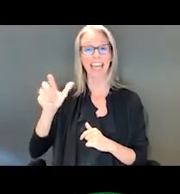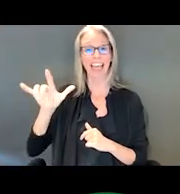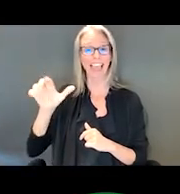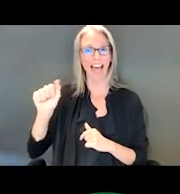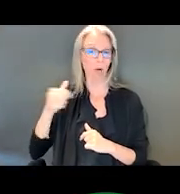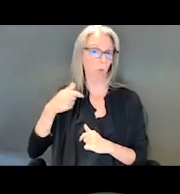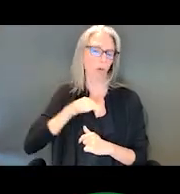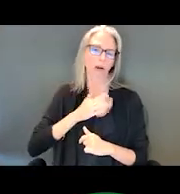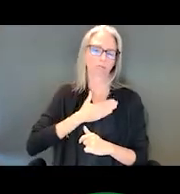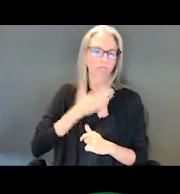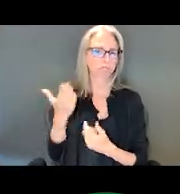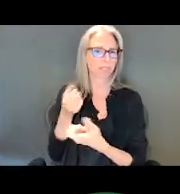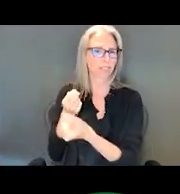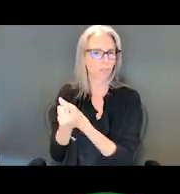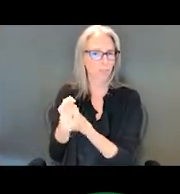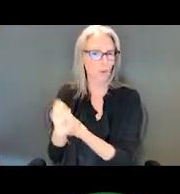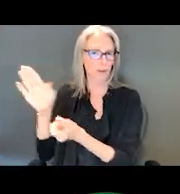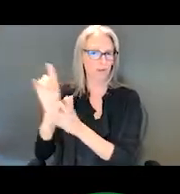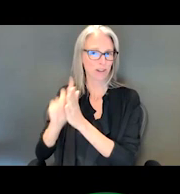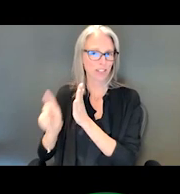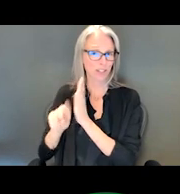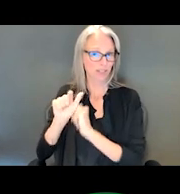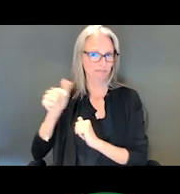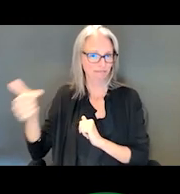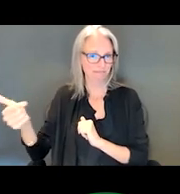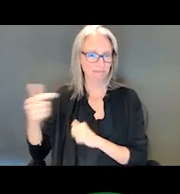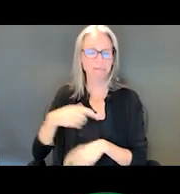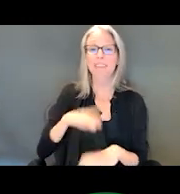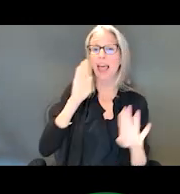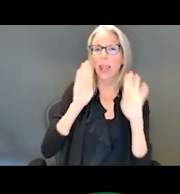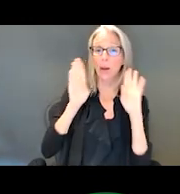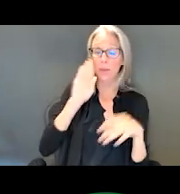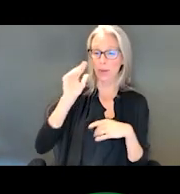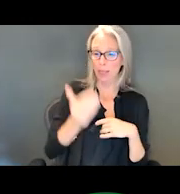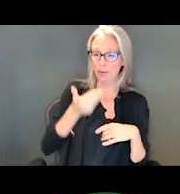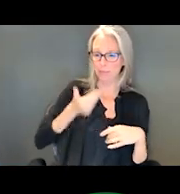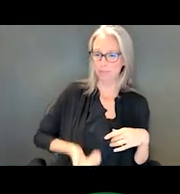Hello and welcome everyone. My name is Michaela Carr. I have long brown hair. I am a white woman.